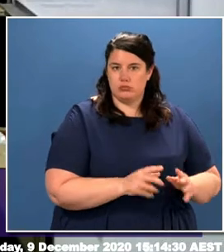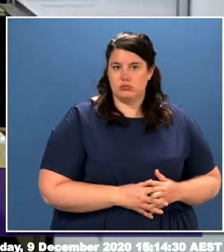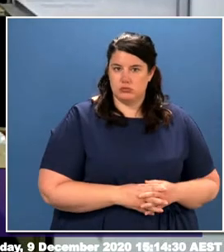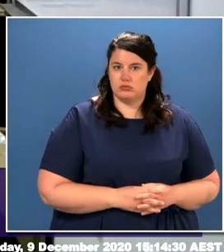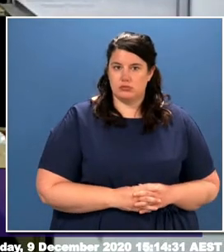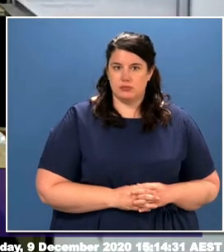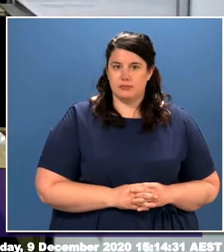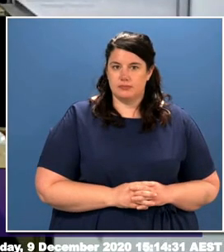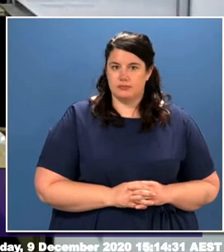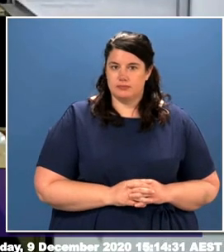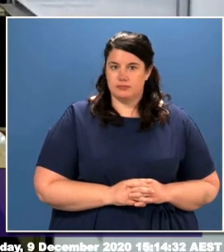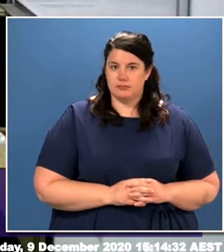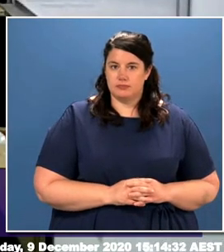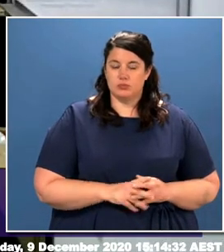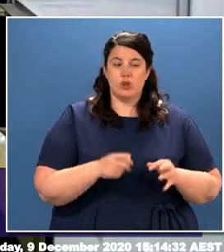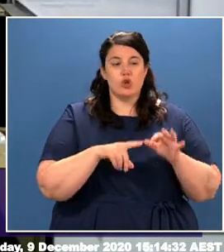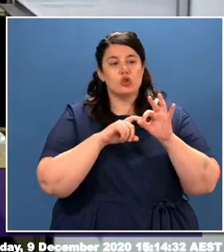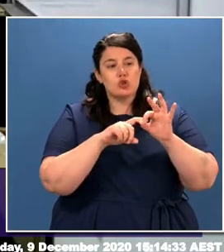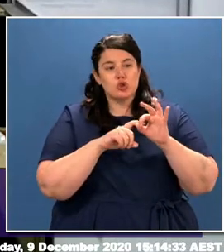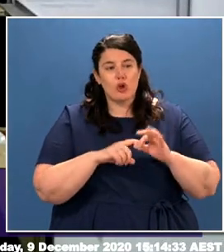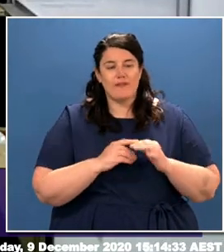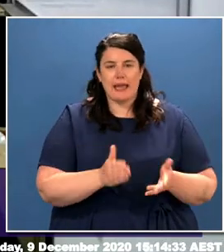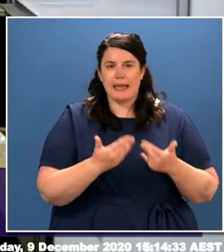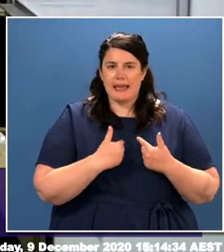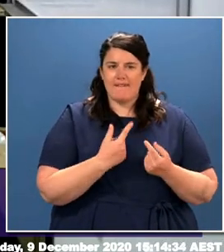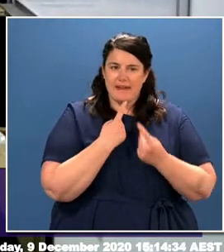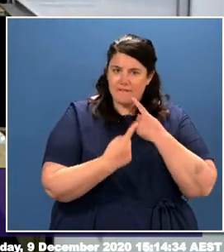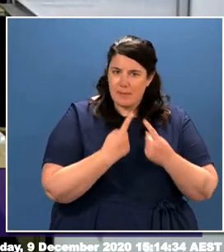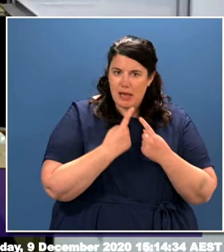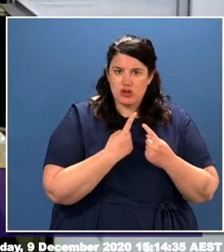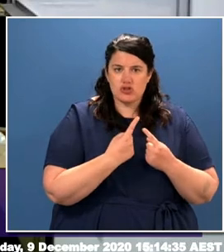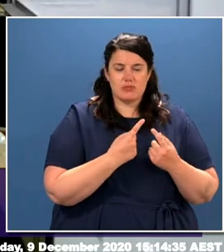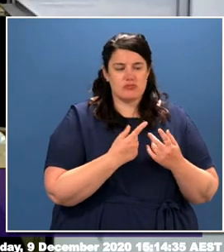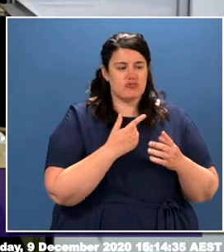And so the survey sort of gave an overview, looking at a whole range of different